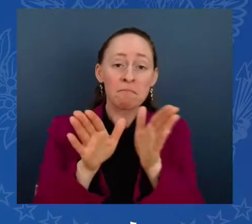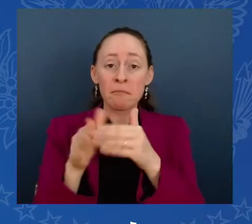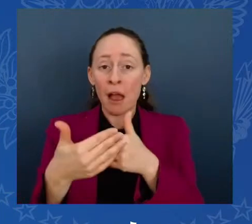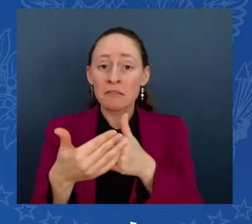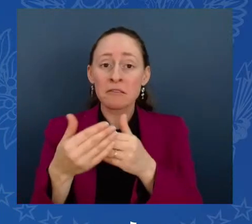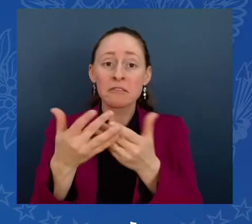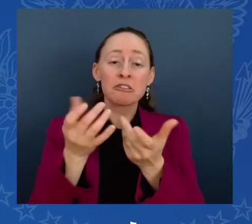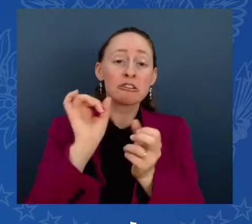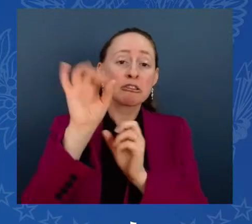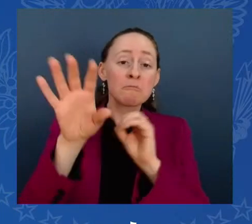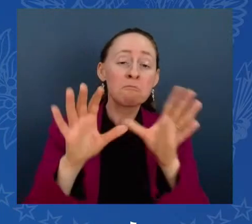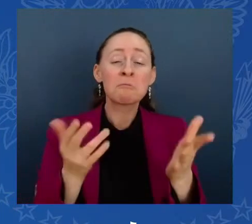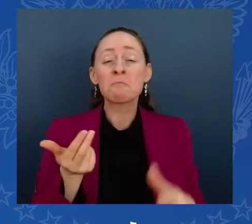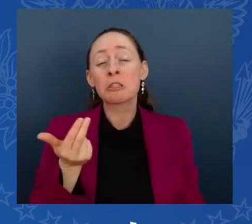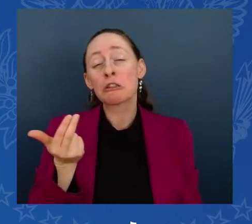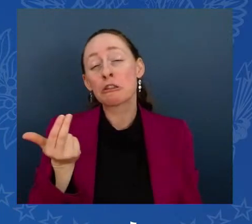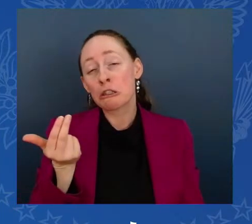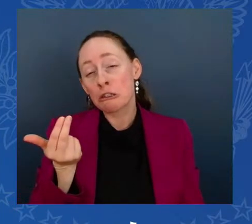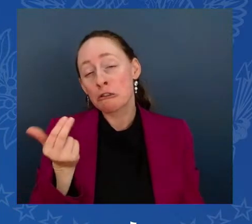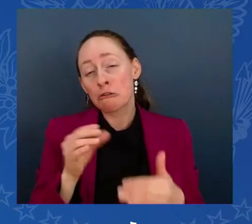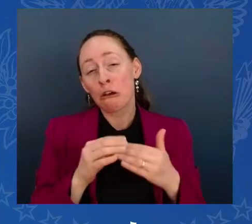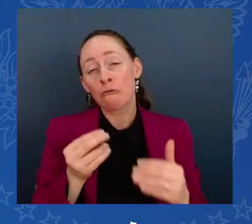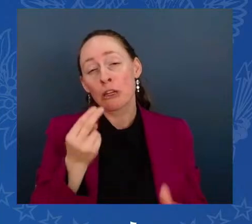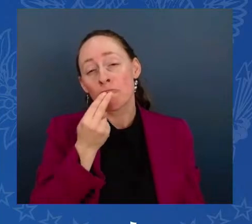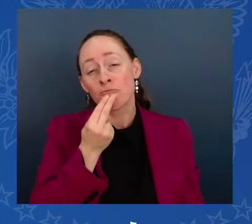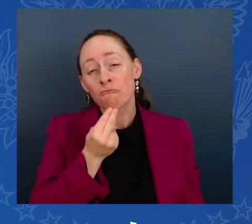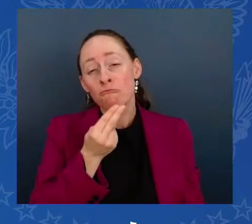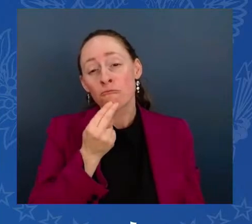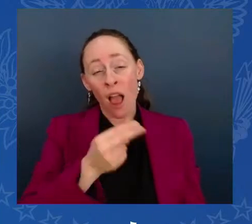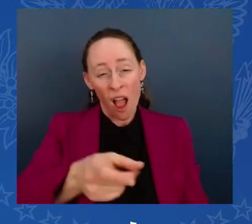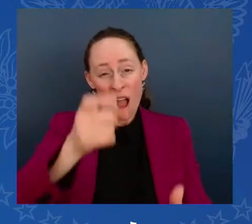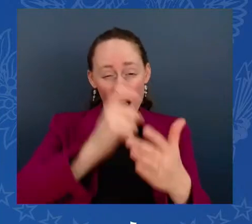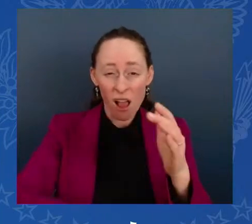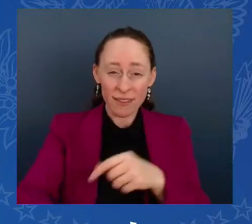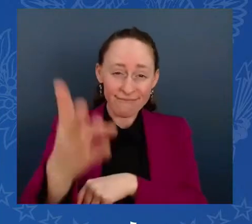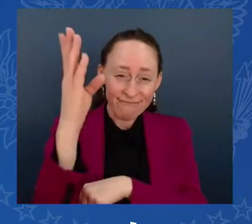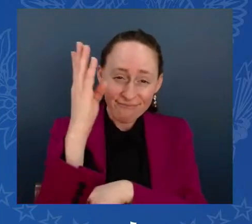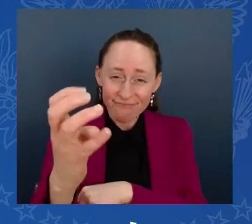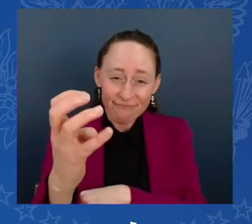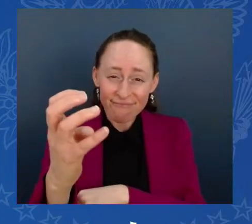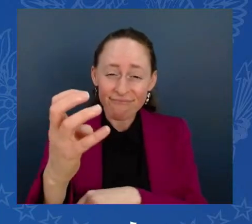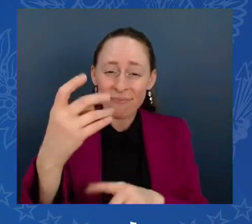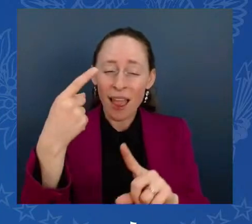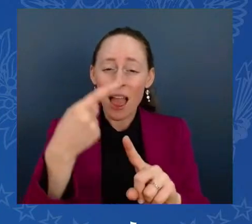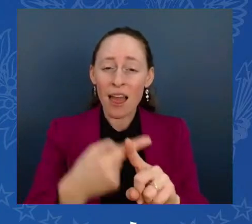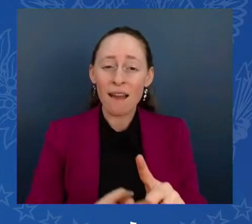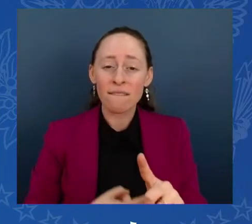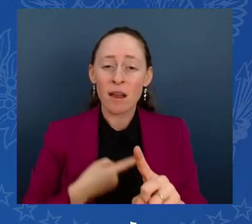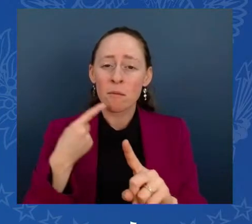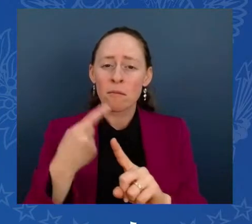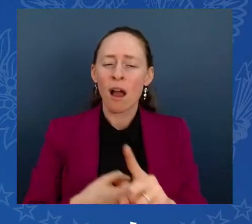But they were charging up to 400 bucks a month for it. But now they can't charge more than $35 a month.